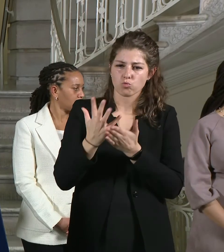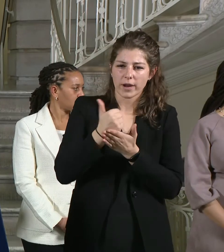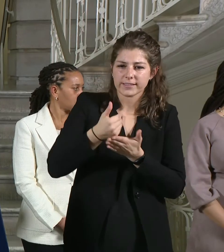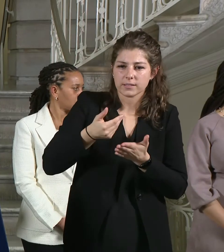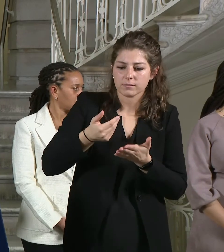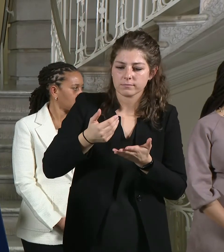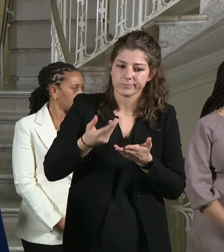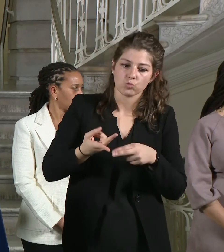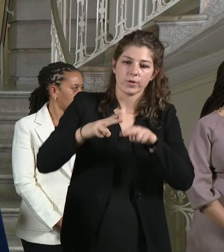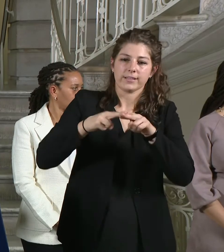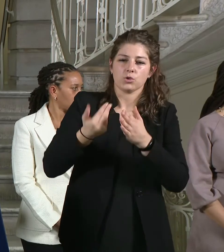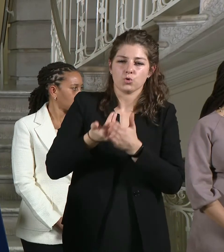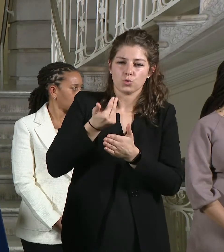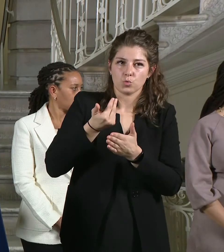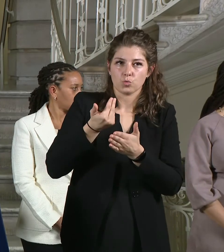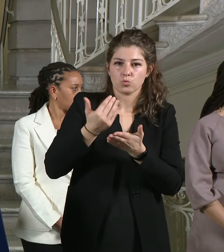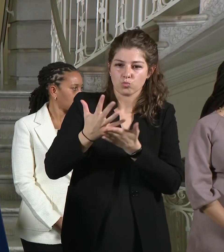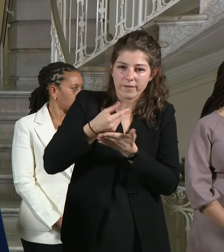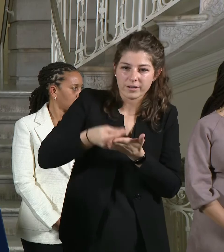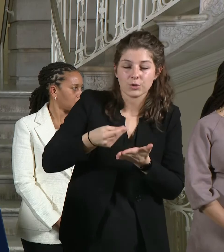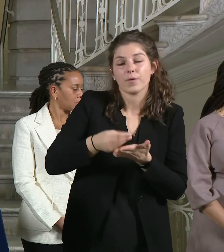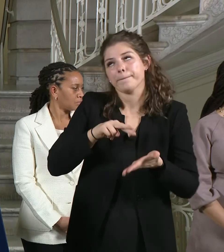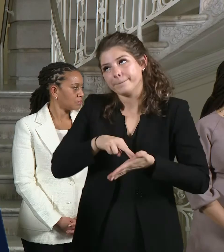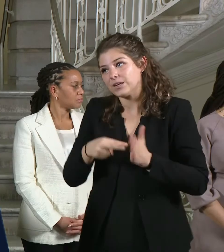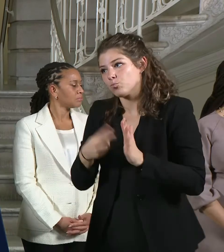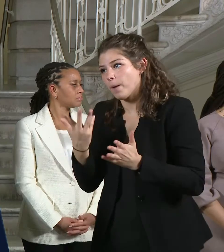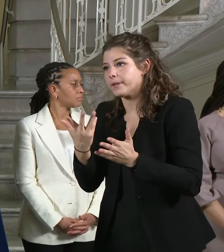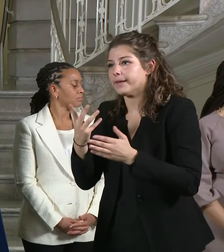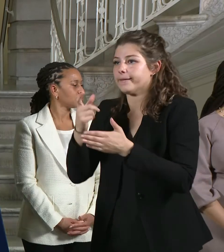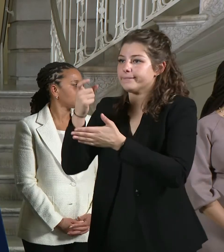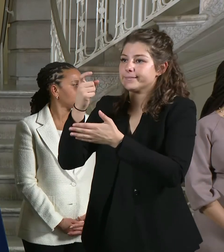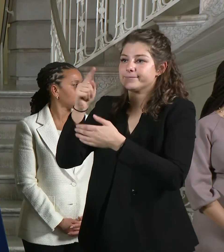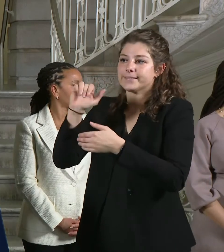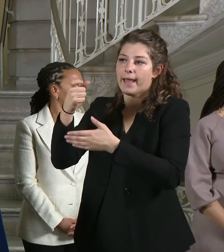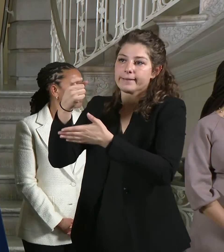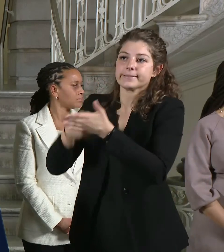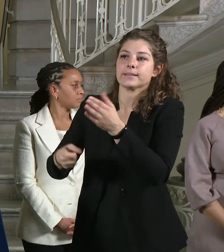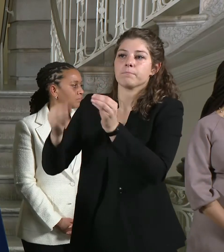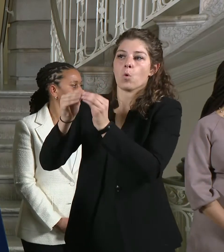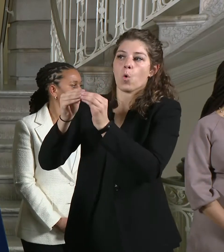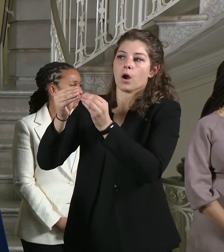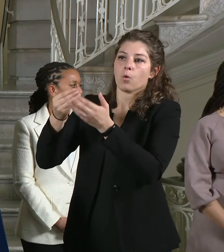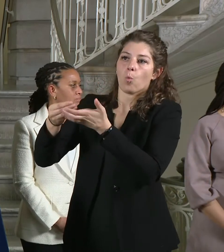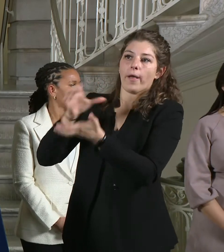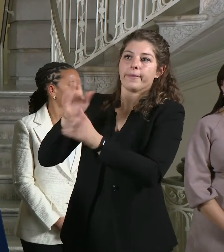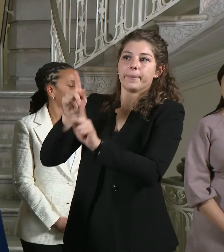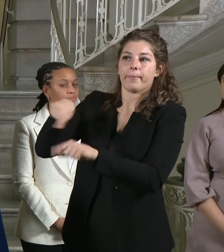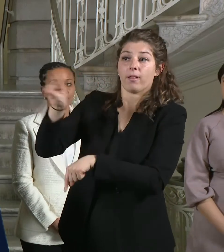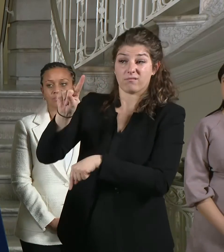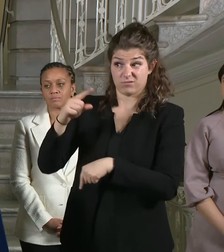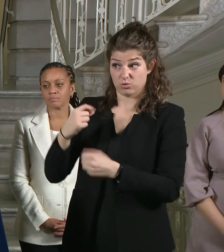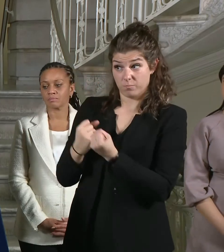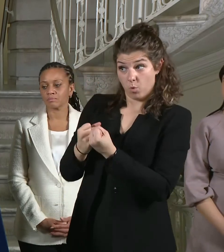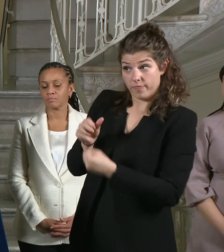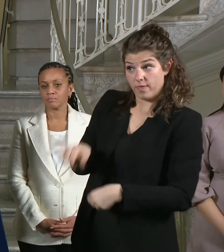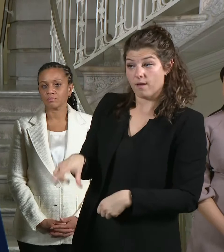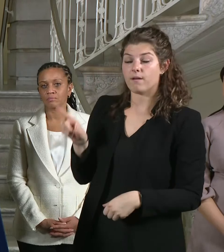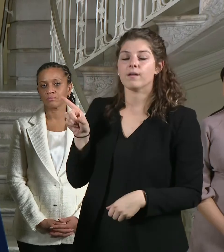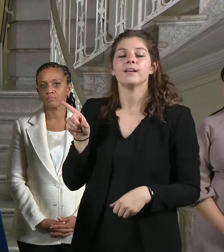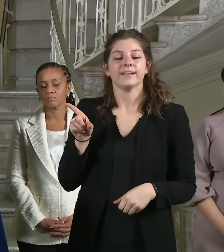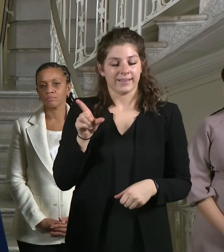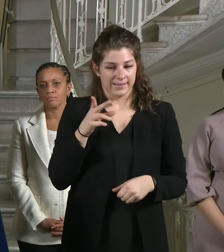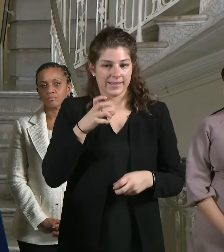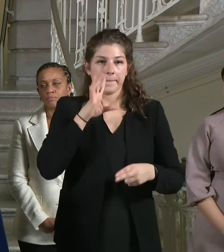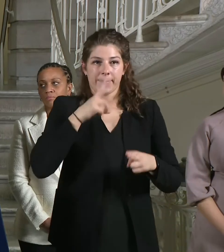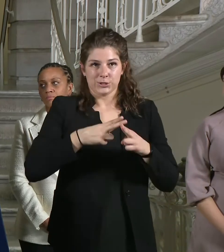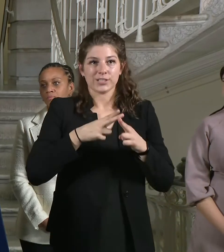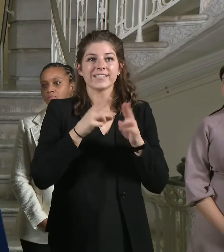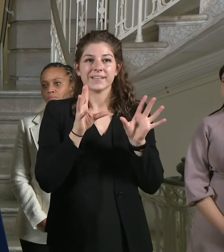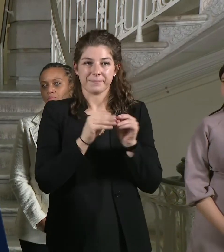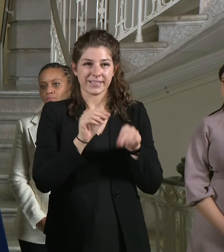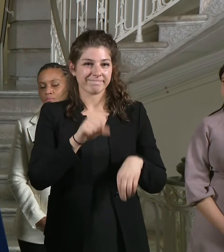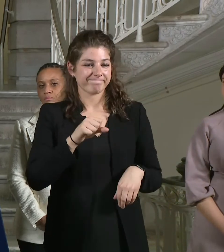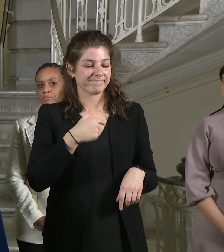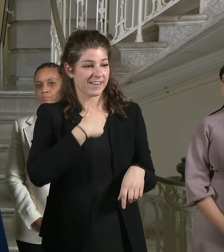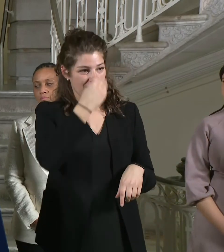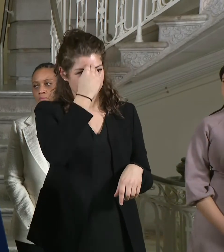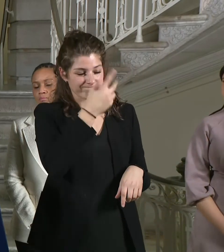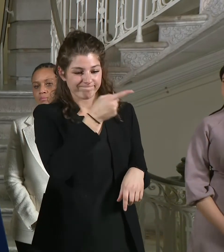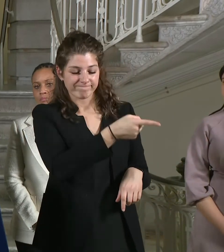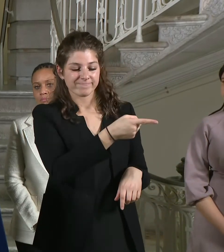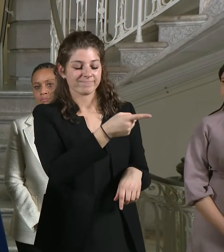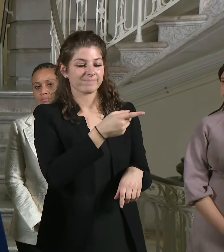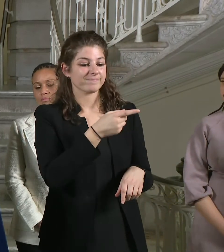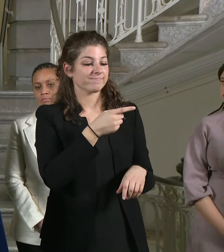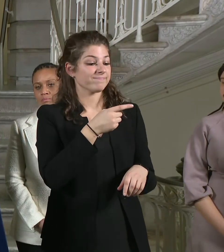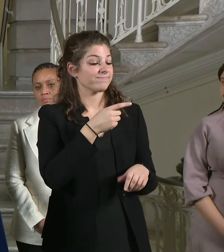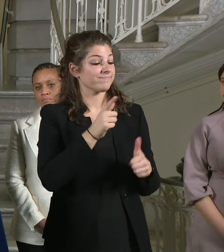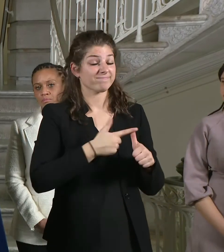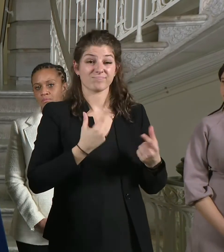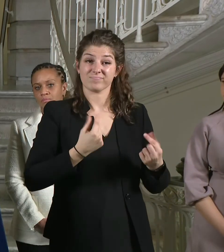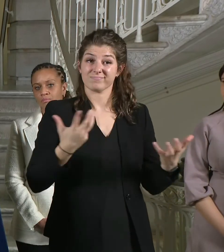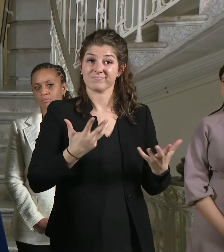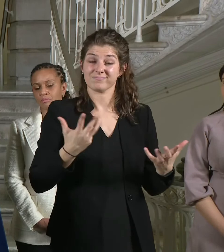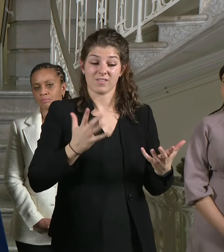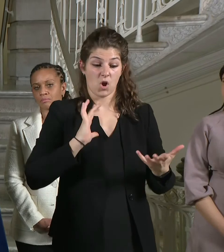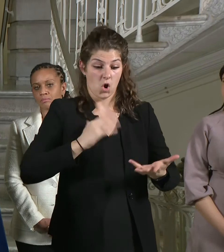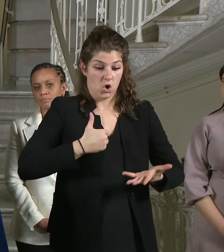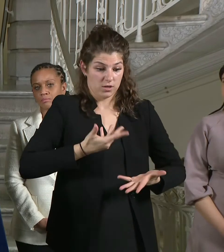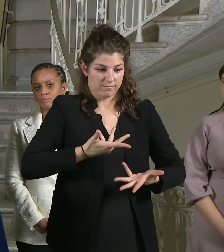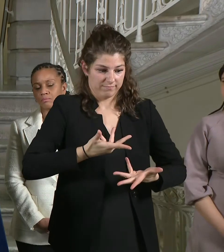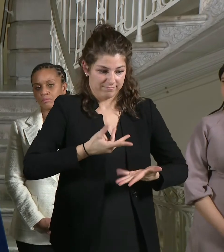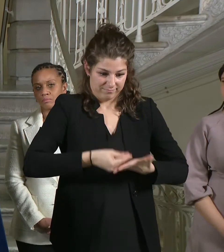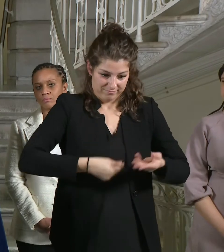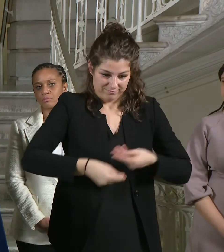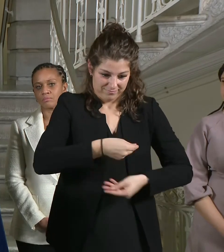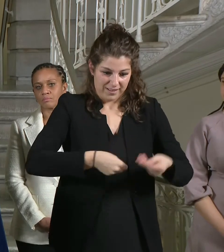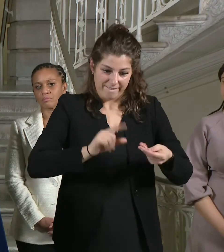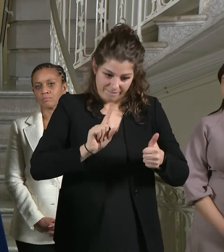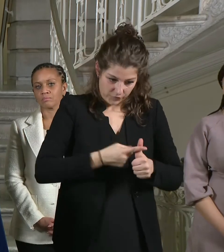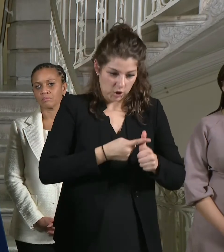[ INDISCERNIBL